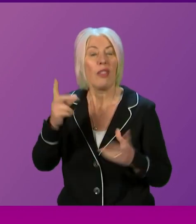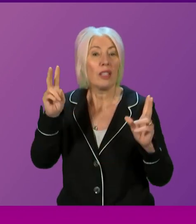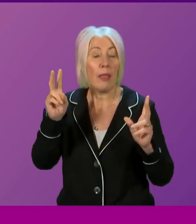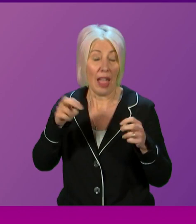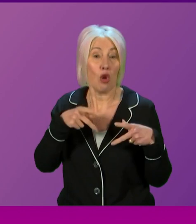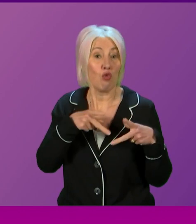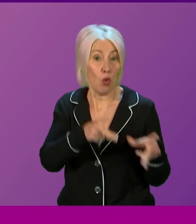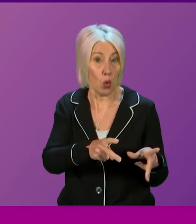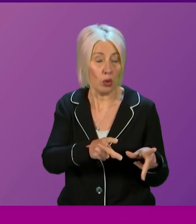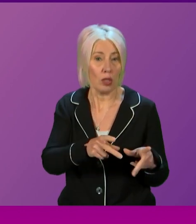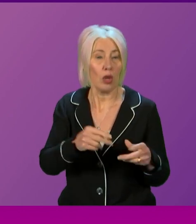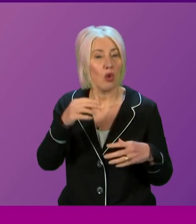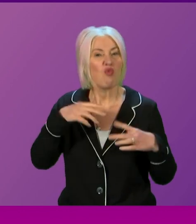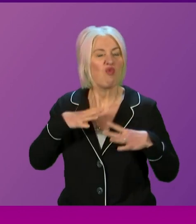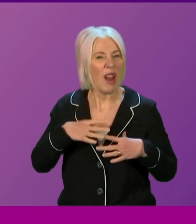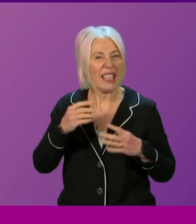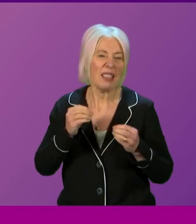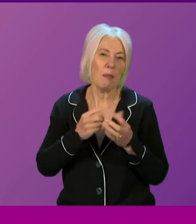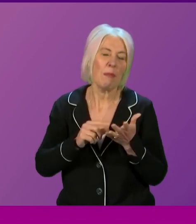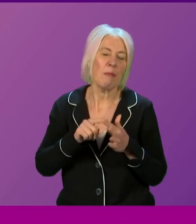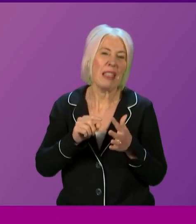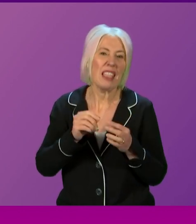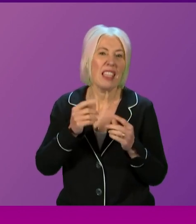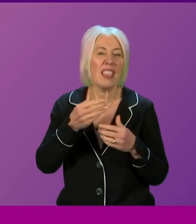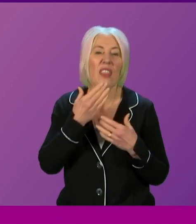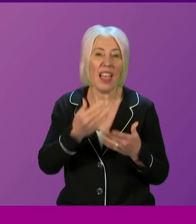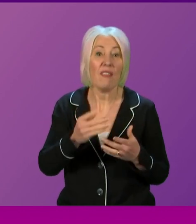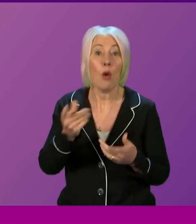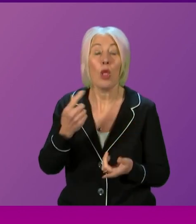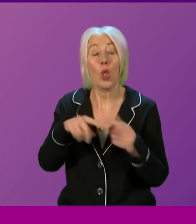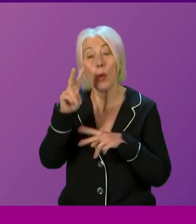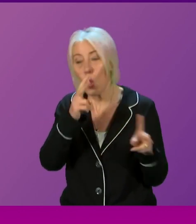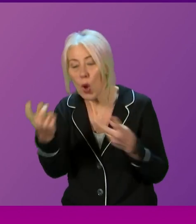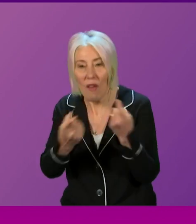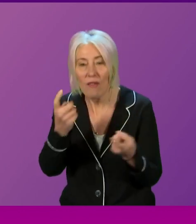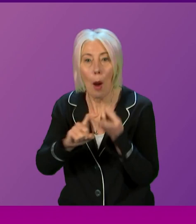preferred route corridor for a permanent solution was announced in 2021.